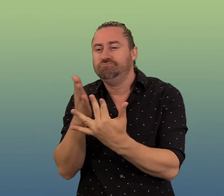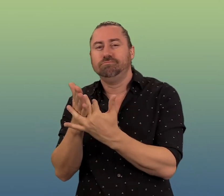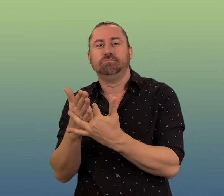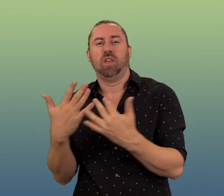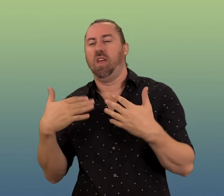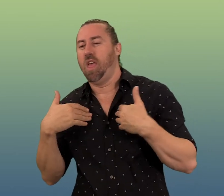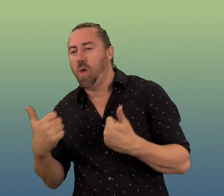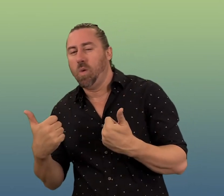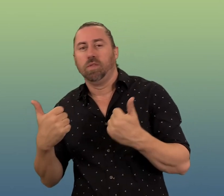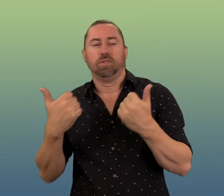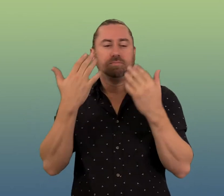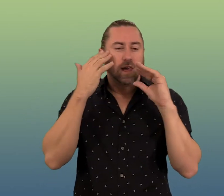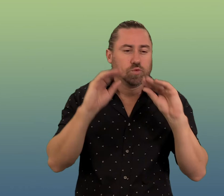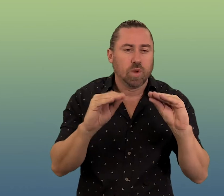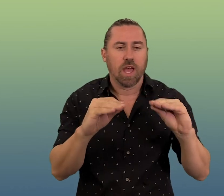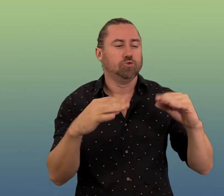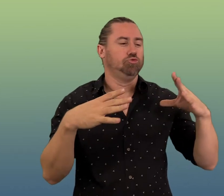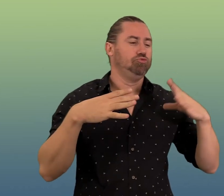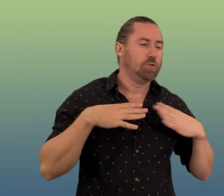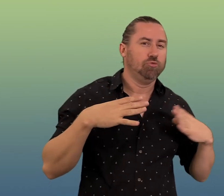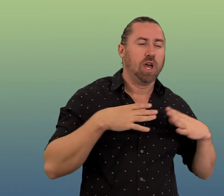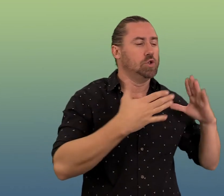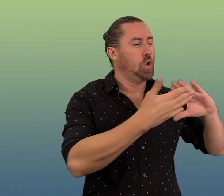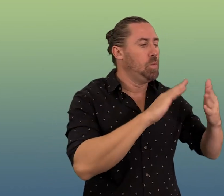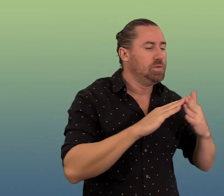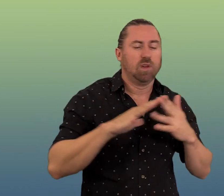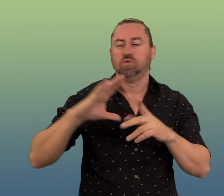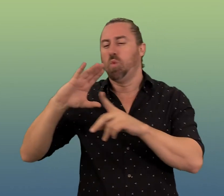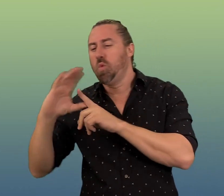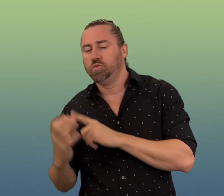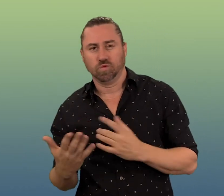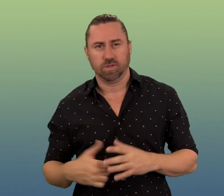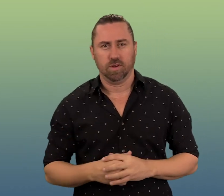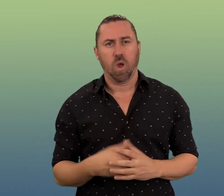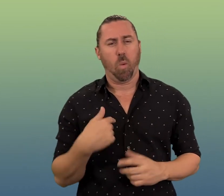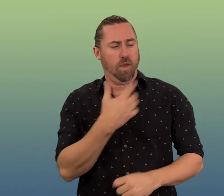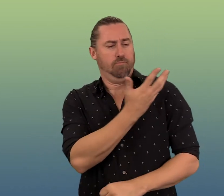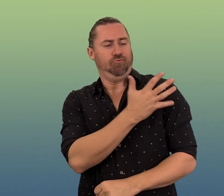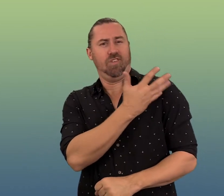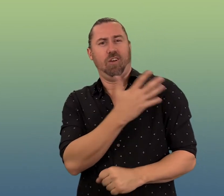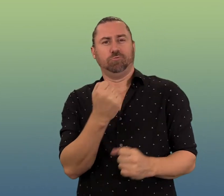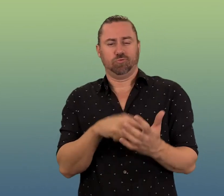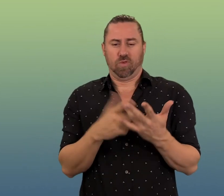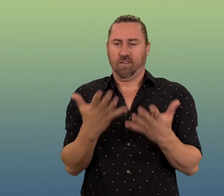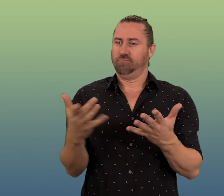education, recreations, community and culture. We are proud to have the role of connecting